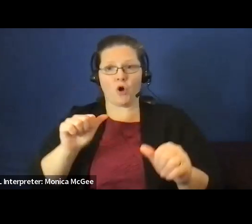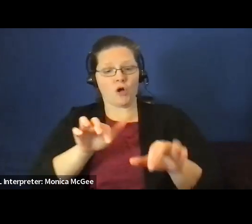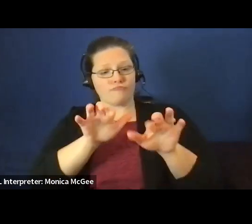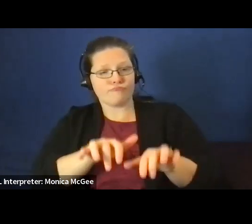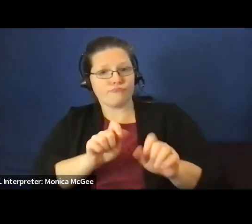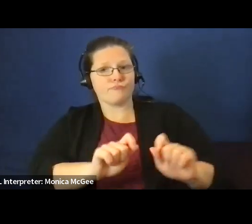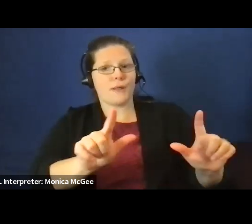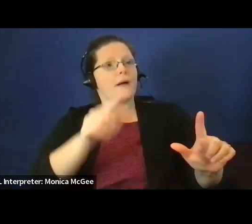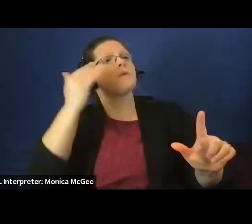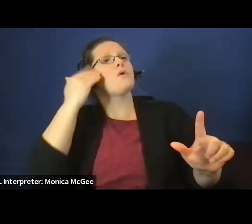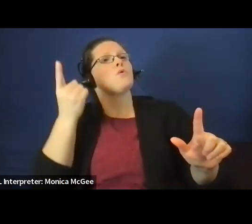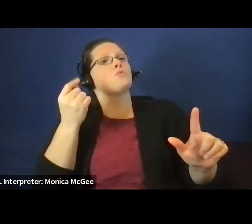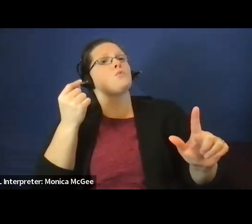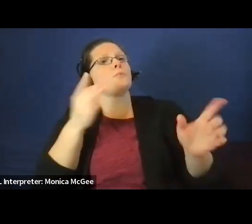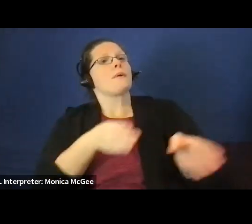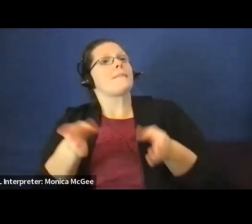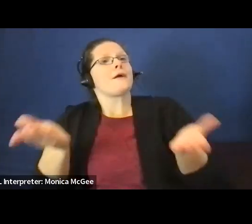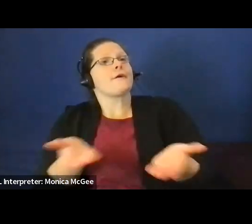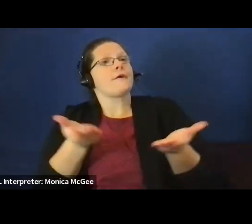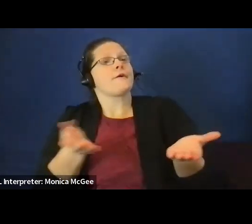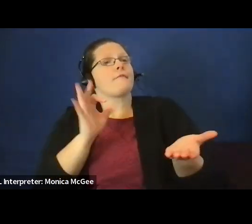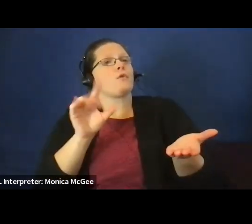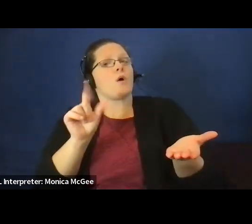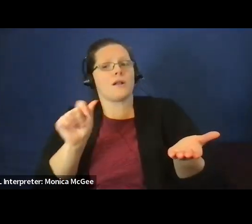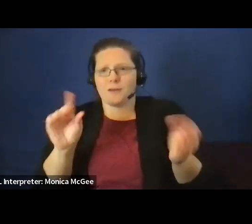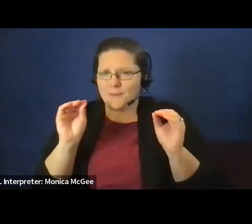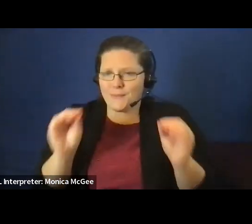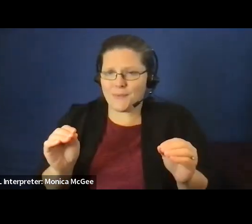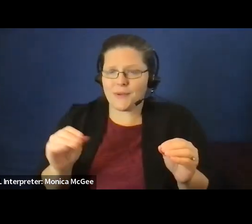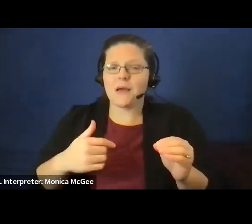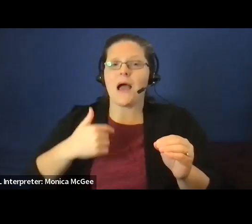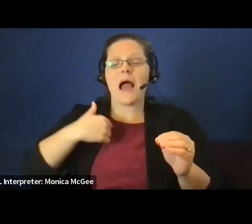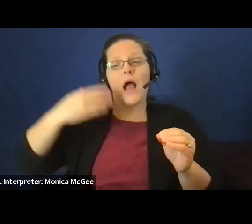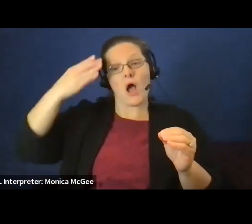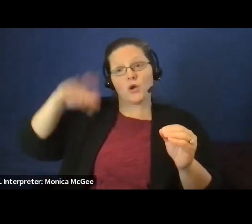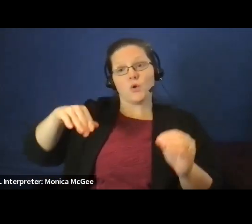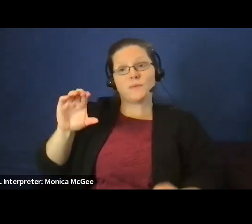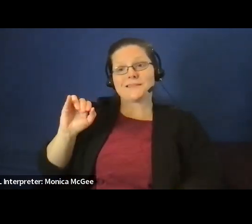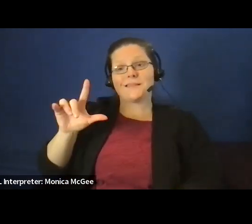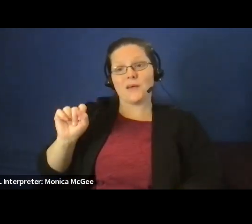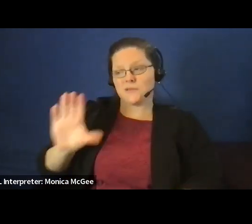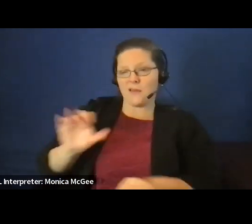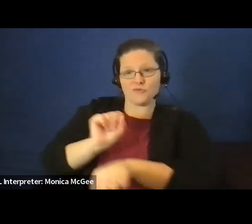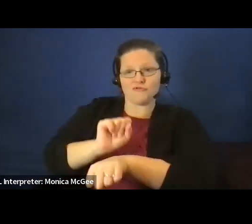Germán and Shaylin and could you help me out here because there was no FAQs